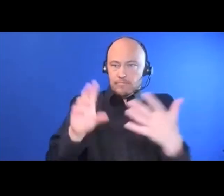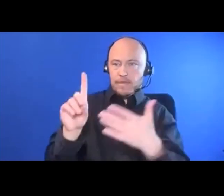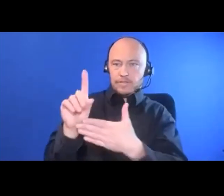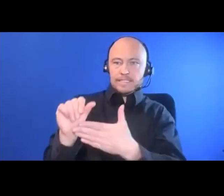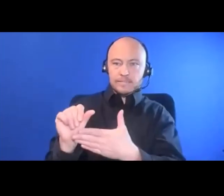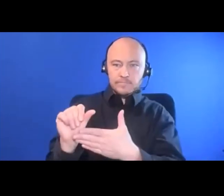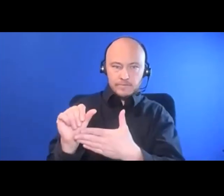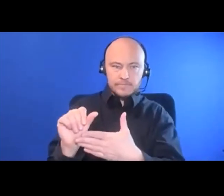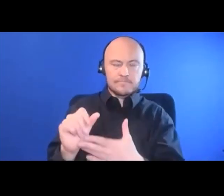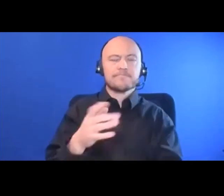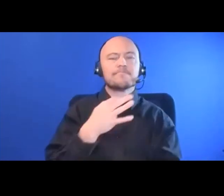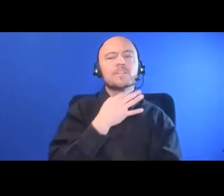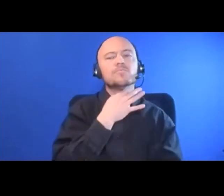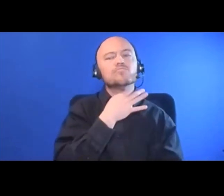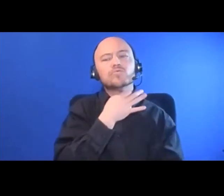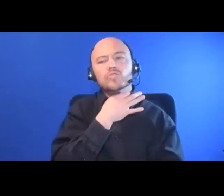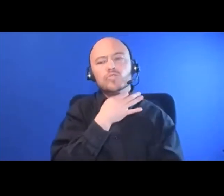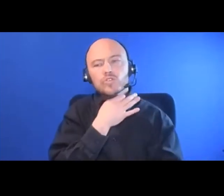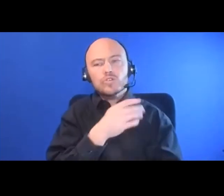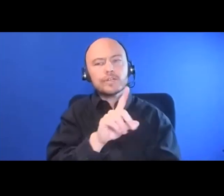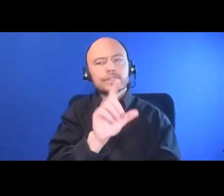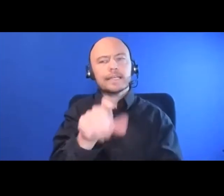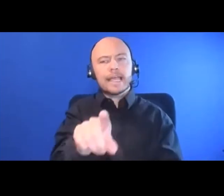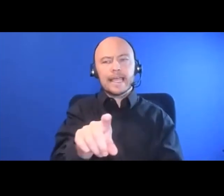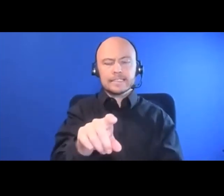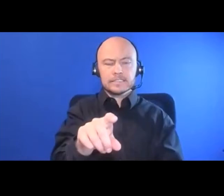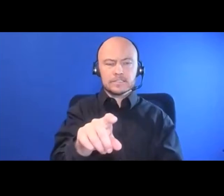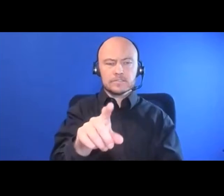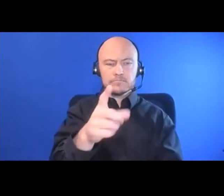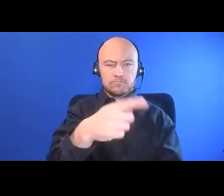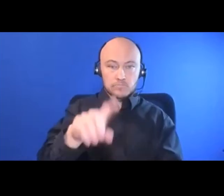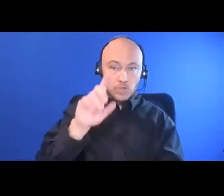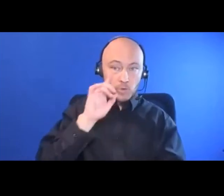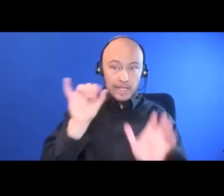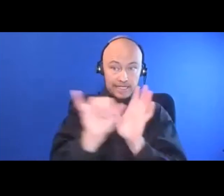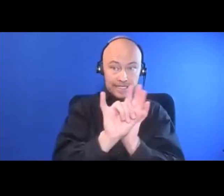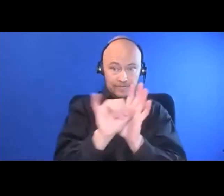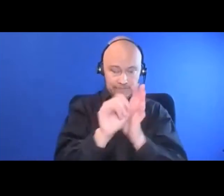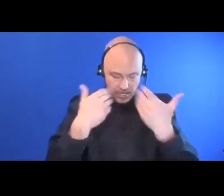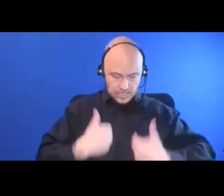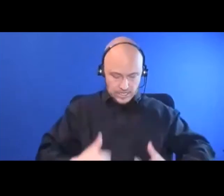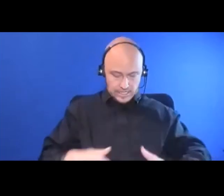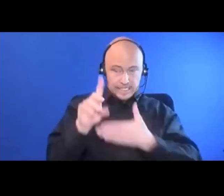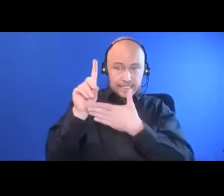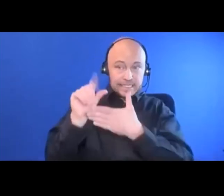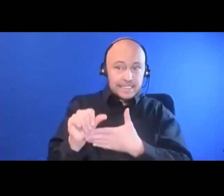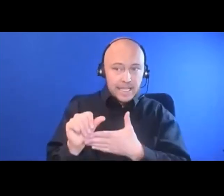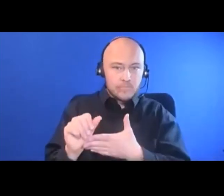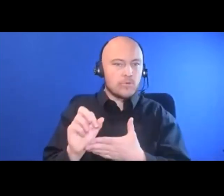I'm curious to ask if you all identify as disabled or if there's another way you identify